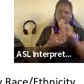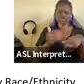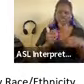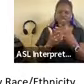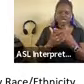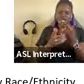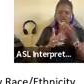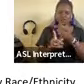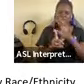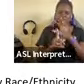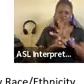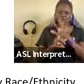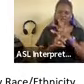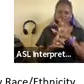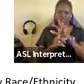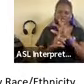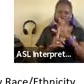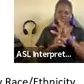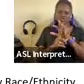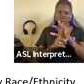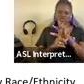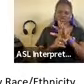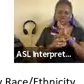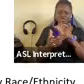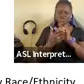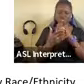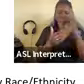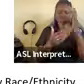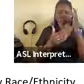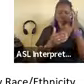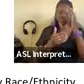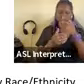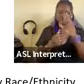seem a little lower than what we had been representing before.